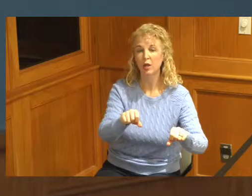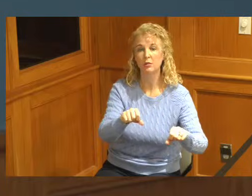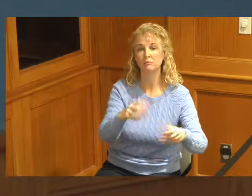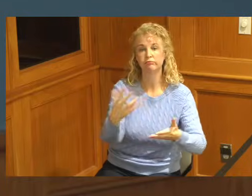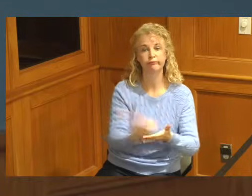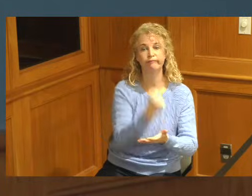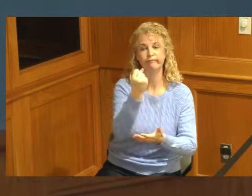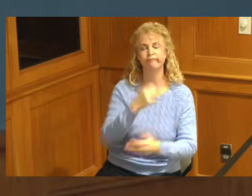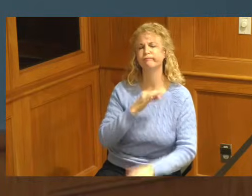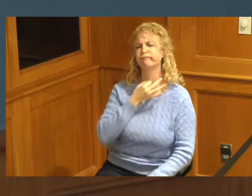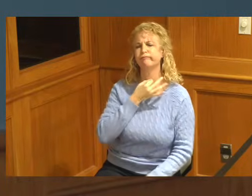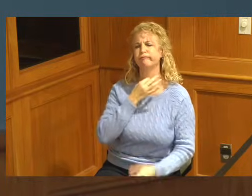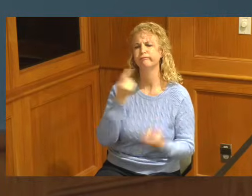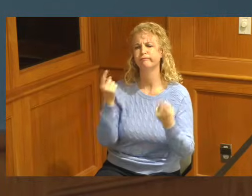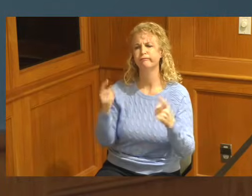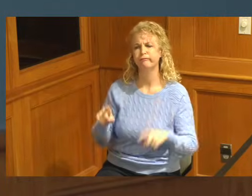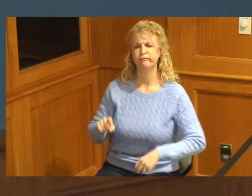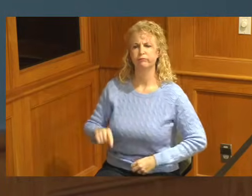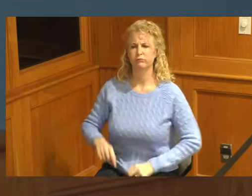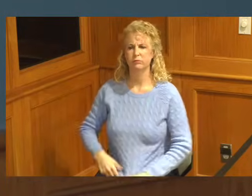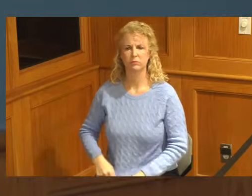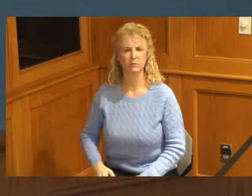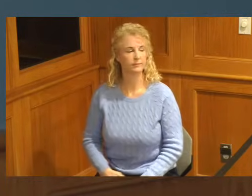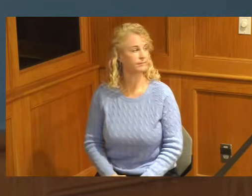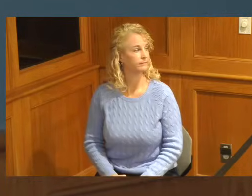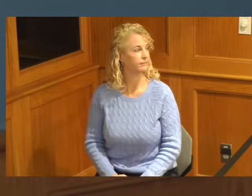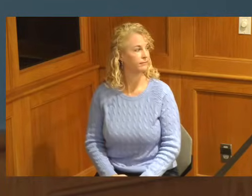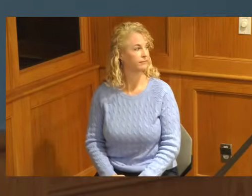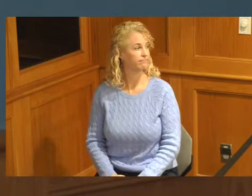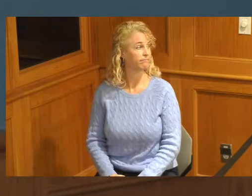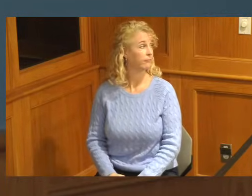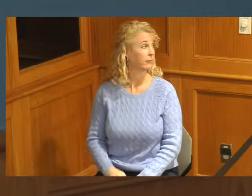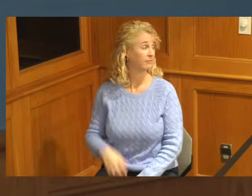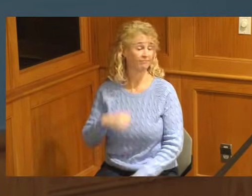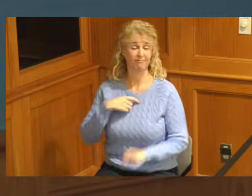I just wonder what happened with that. Yeah, I can go back and and look through all of